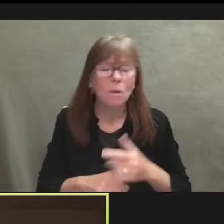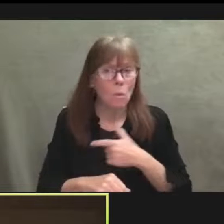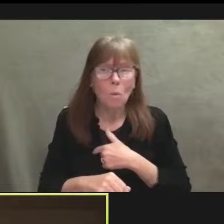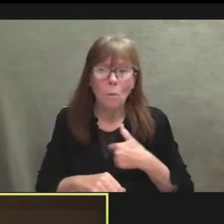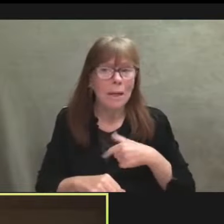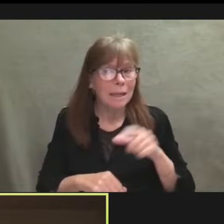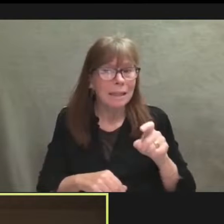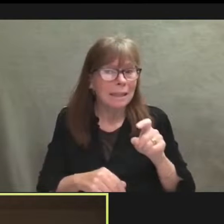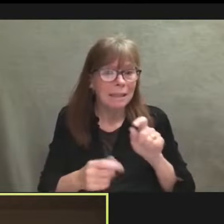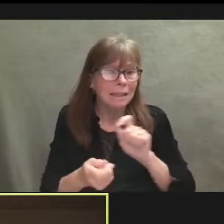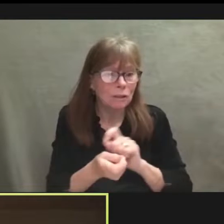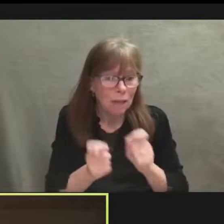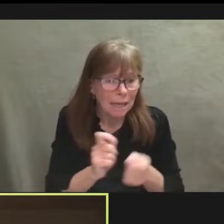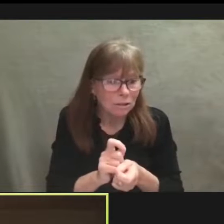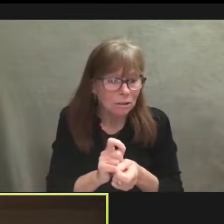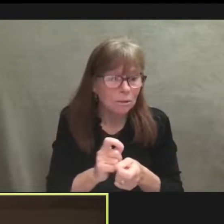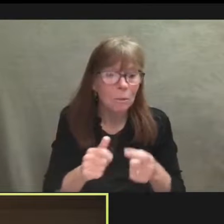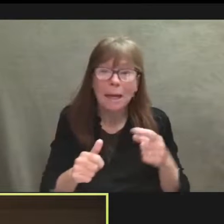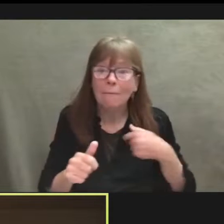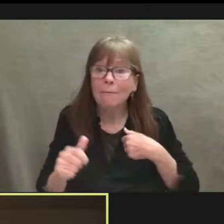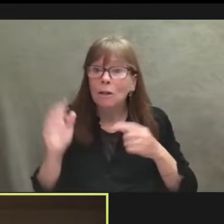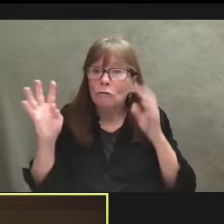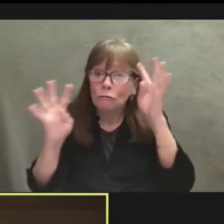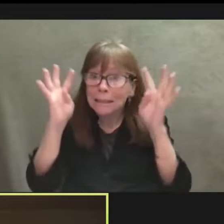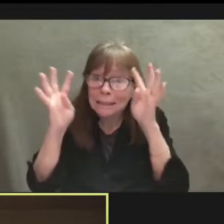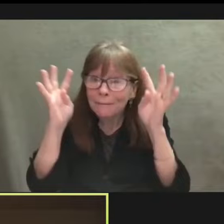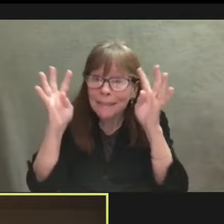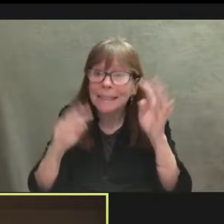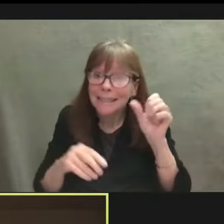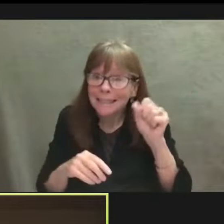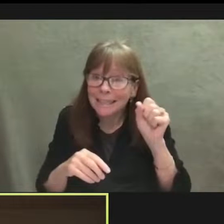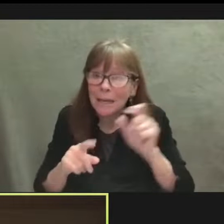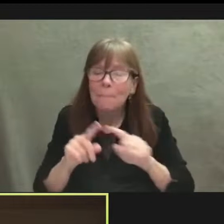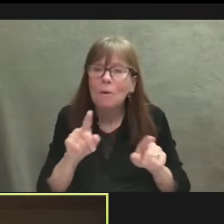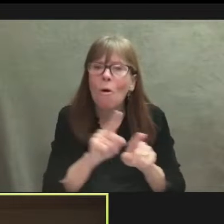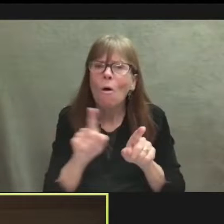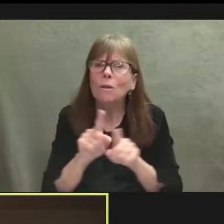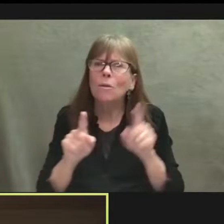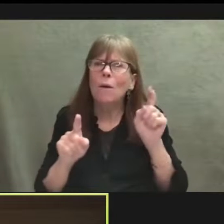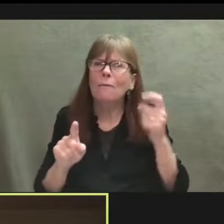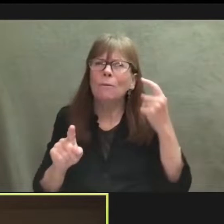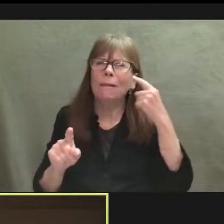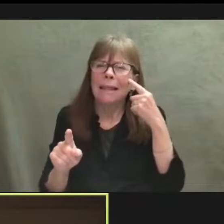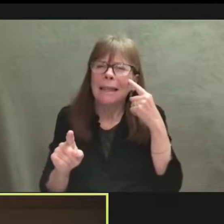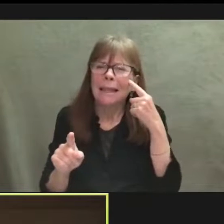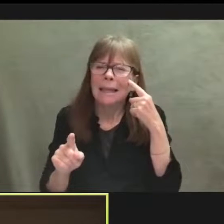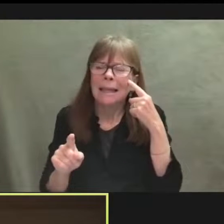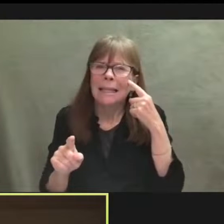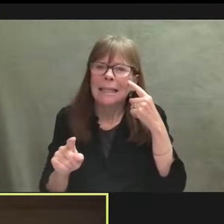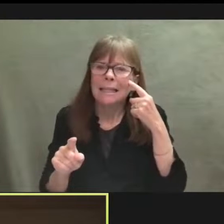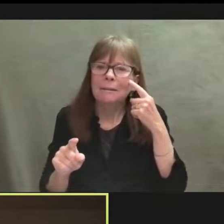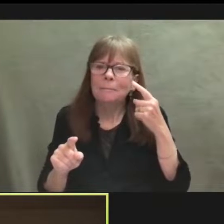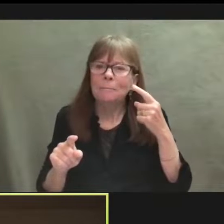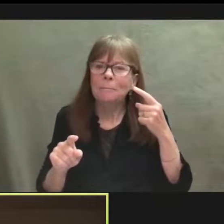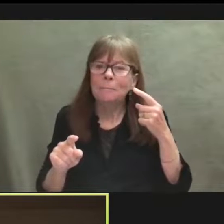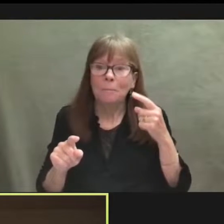takes creativity, but I also think that we also have to think about the infinite possibilities,